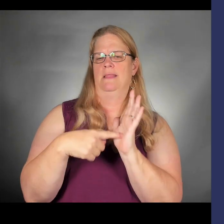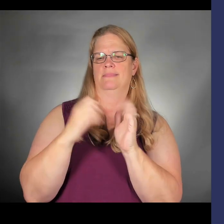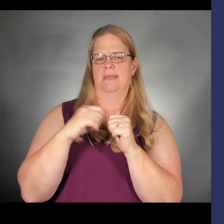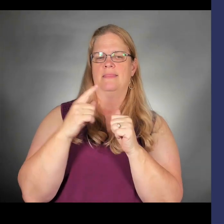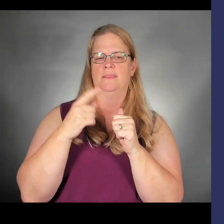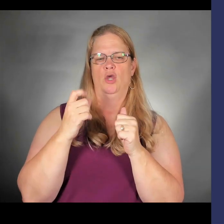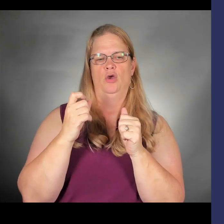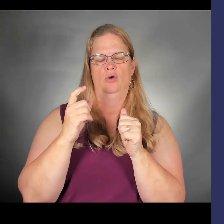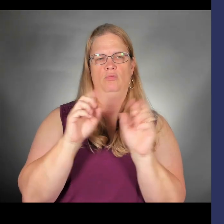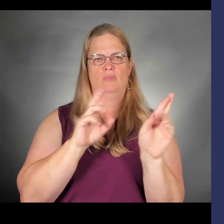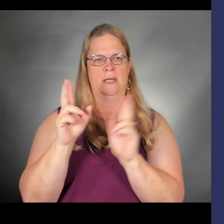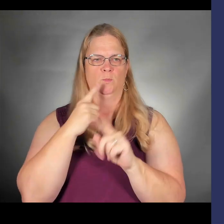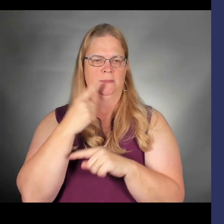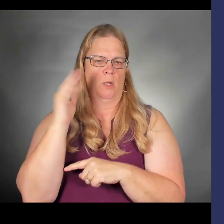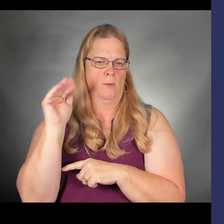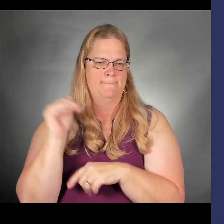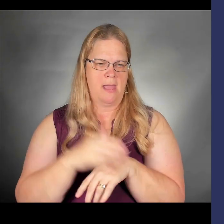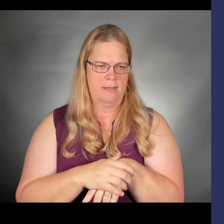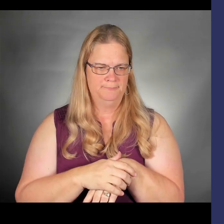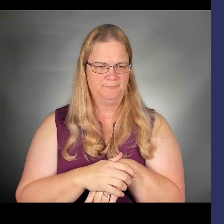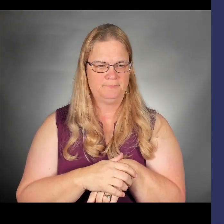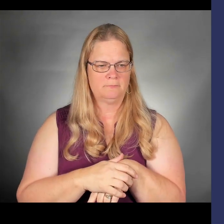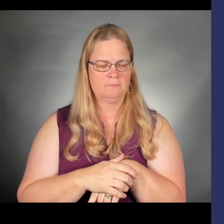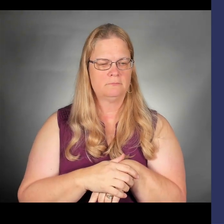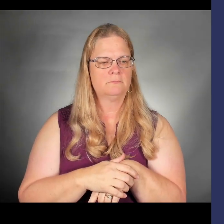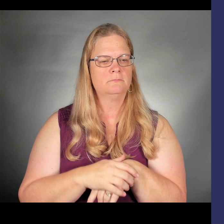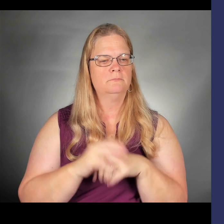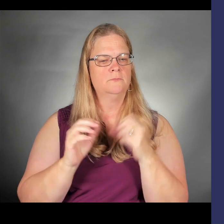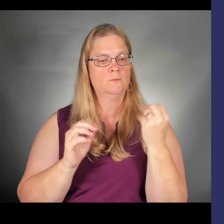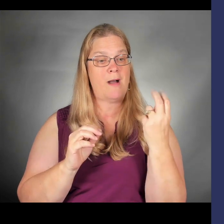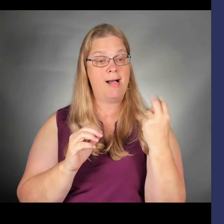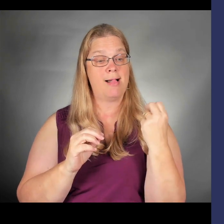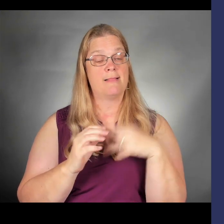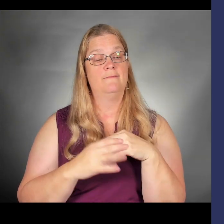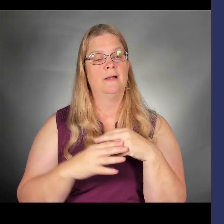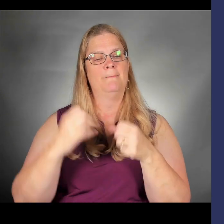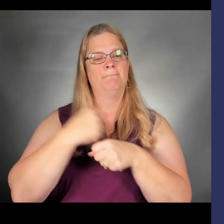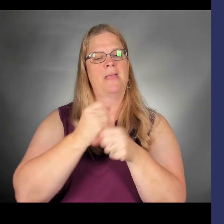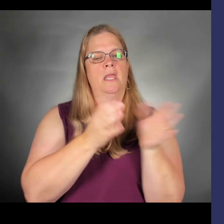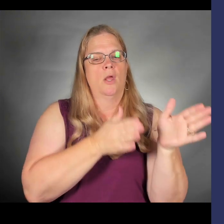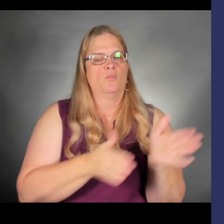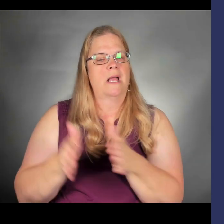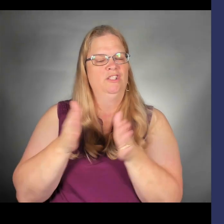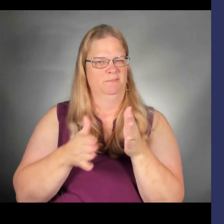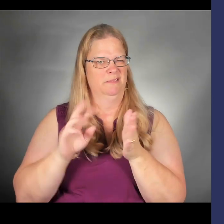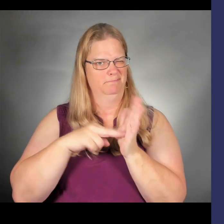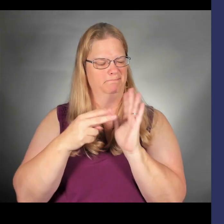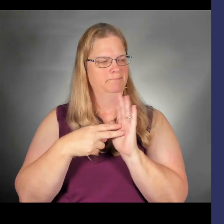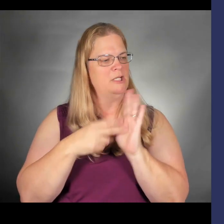Things like that that demonstrate that they could be preparing to say goodbye. Number 12: